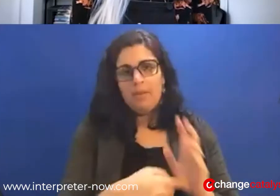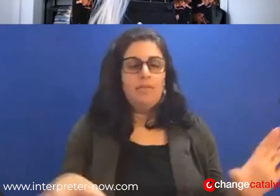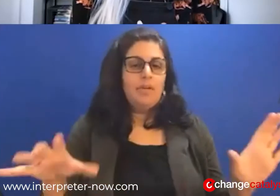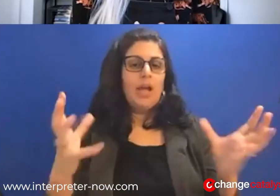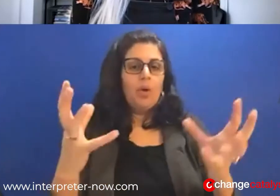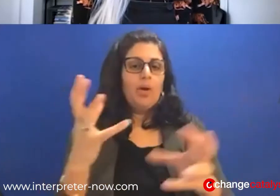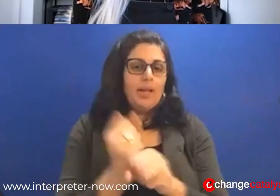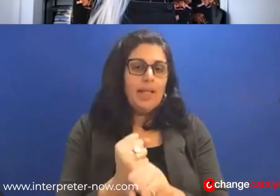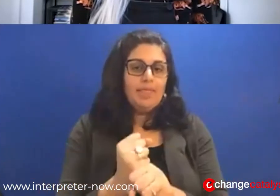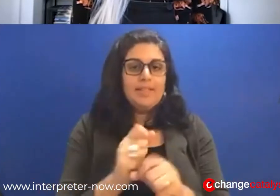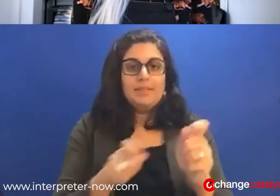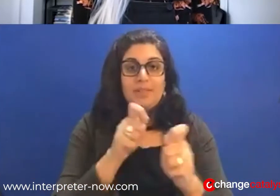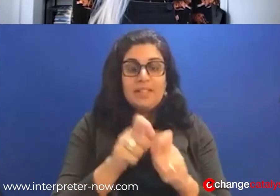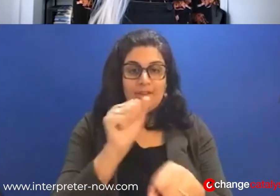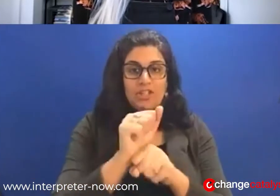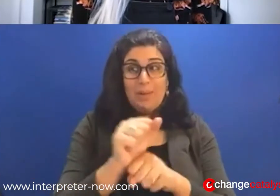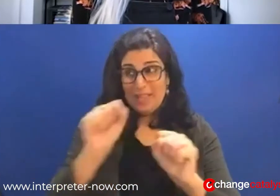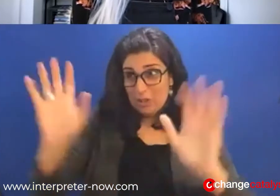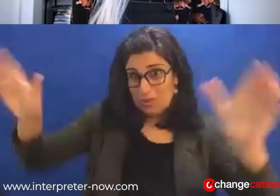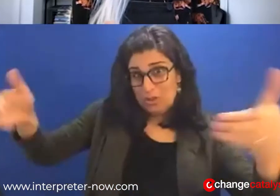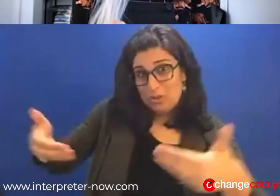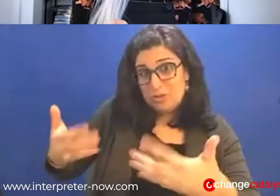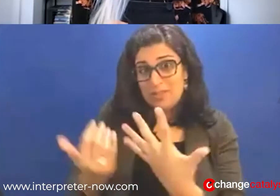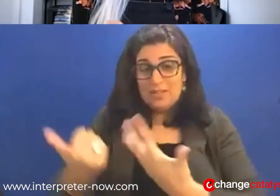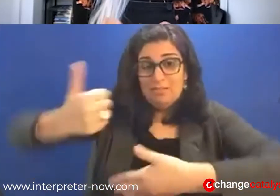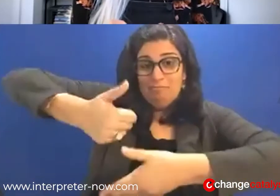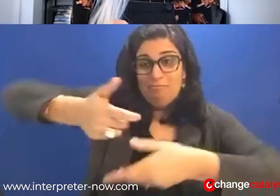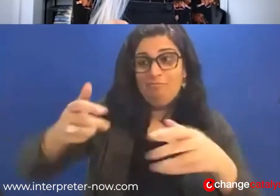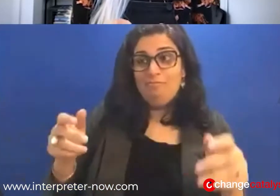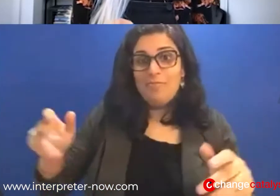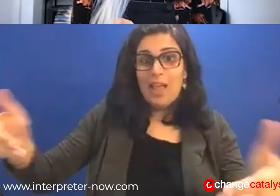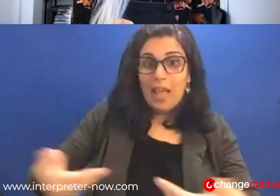can you introduce me to the hiring manager for XYZ company, right, like very specific things.